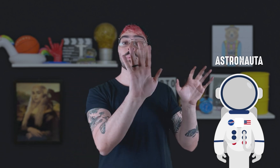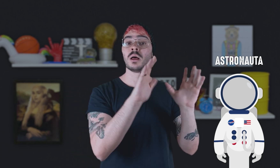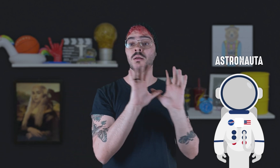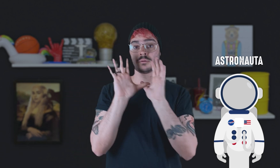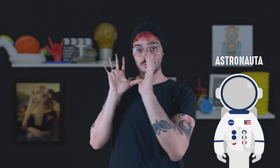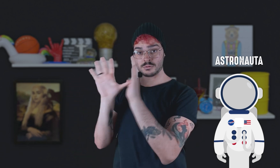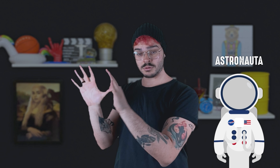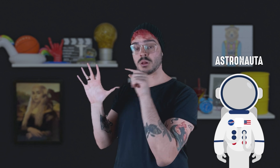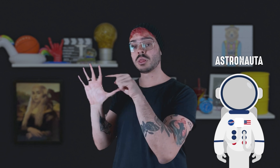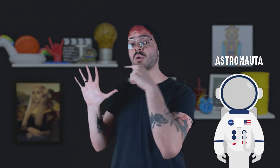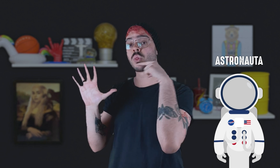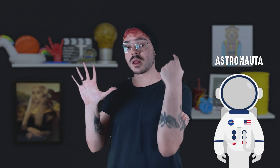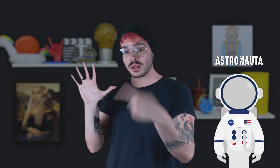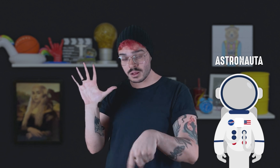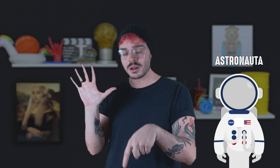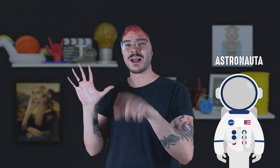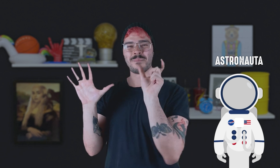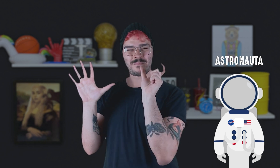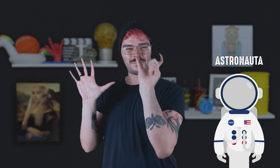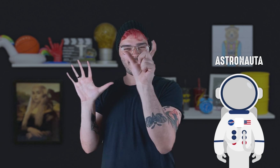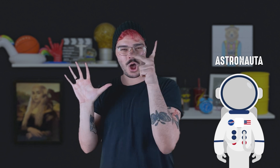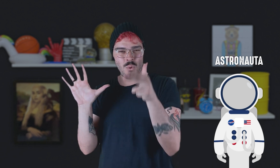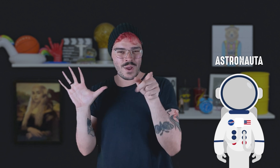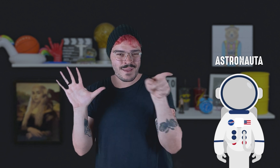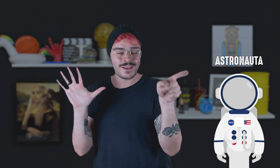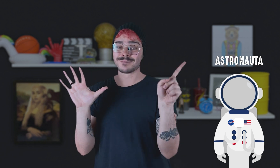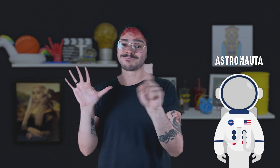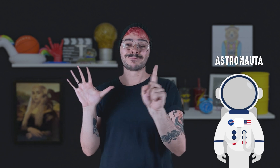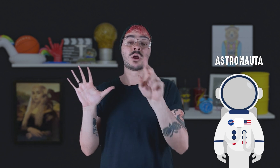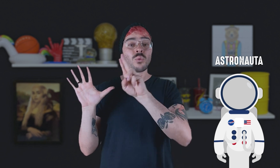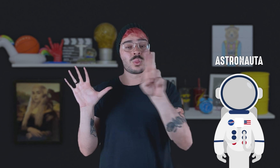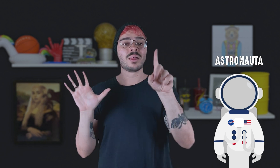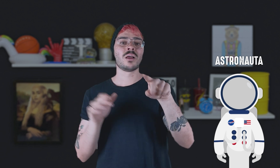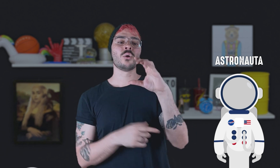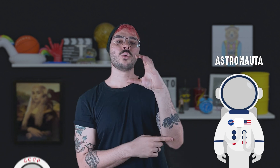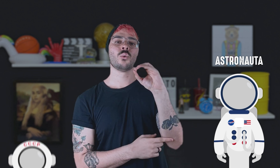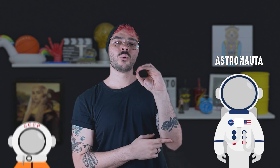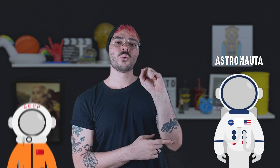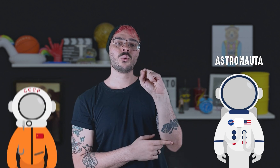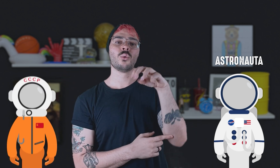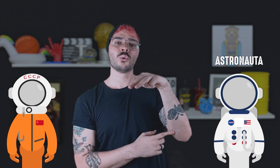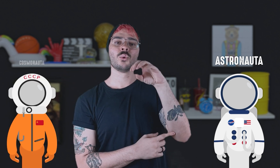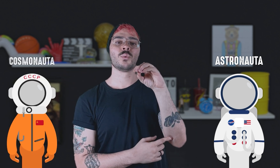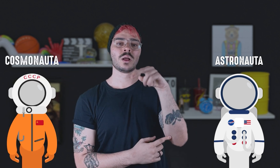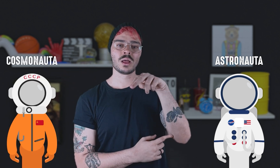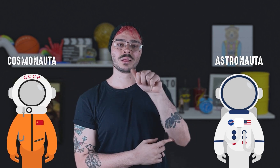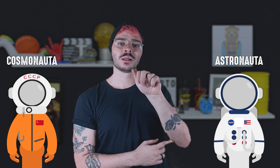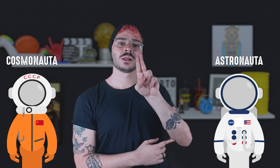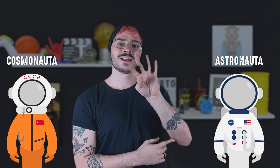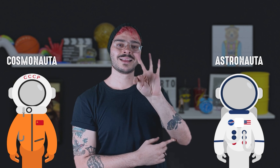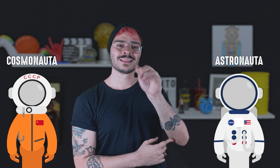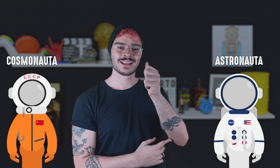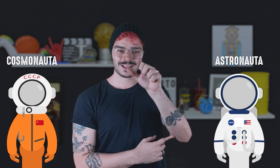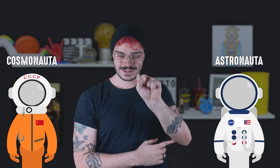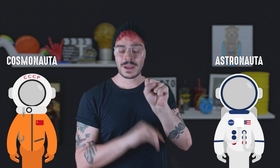and the USSR calls them cosmonauts,